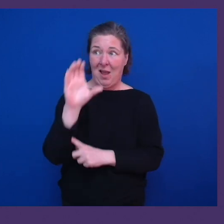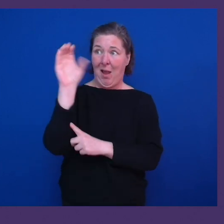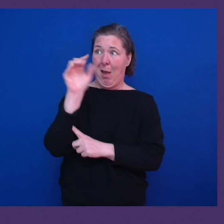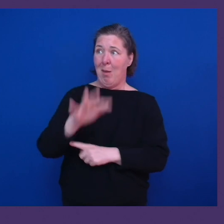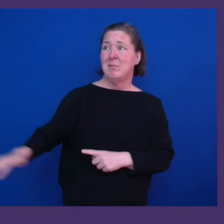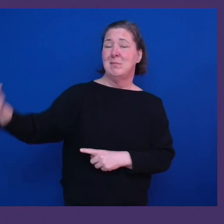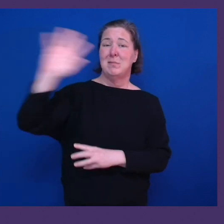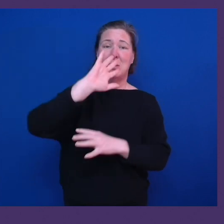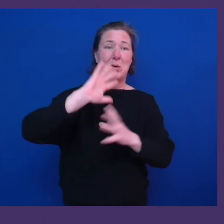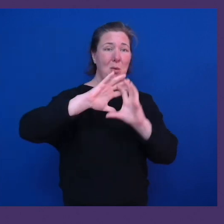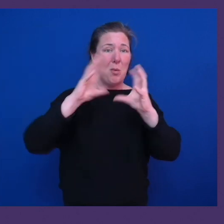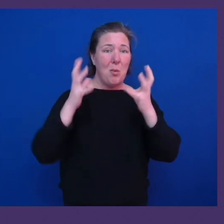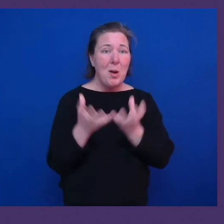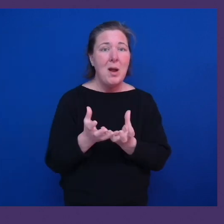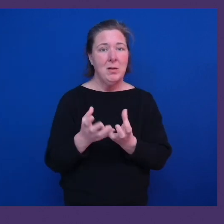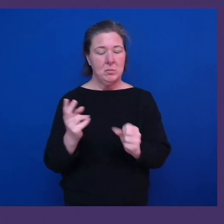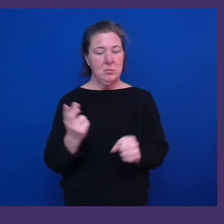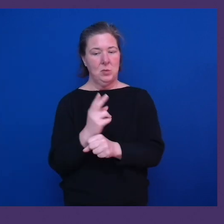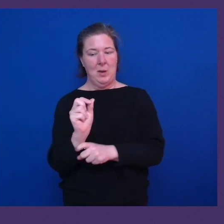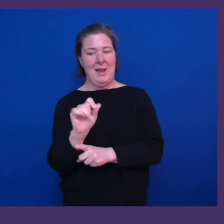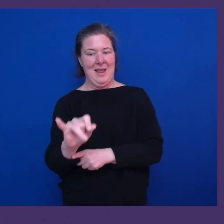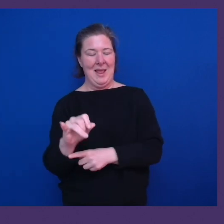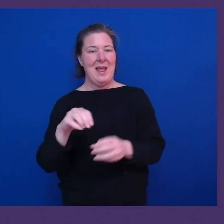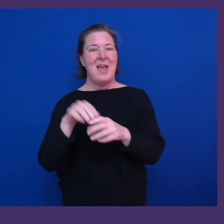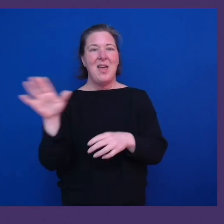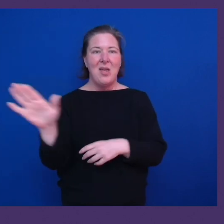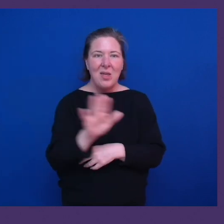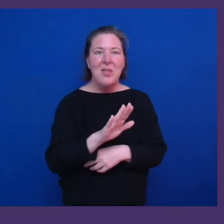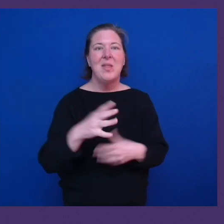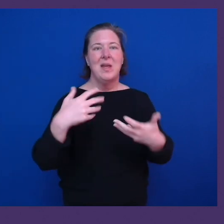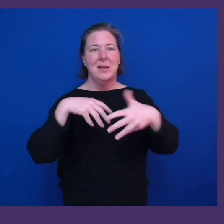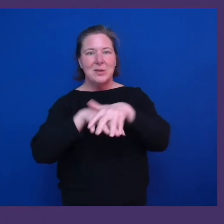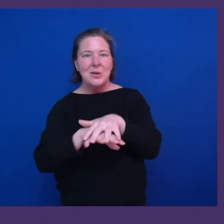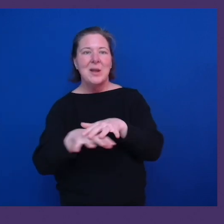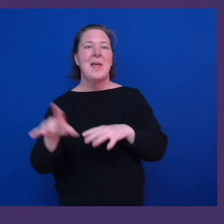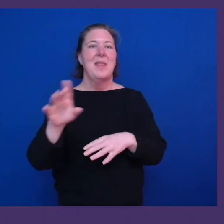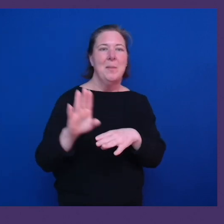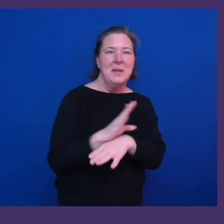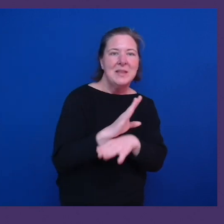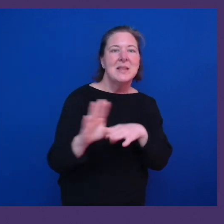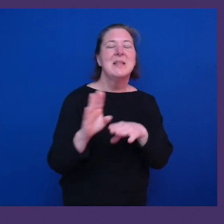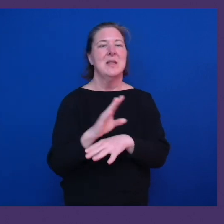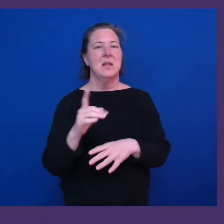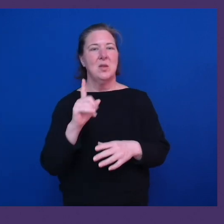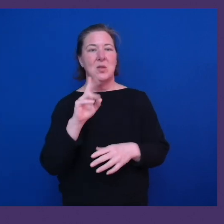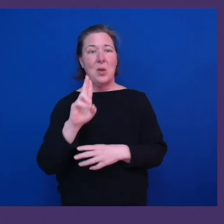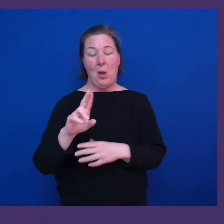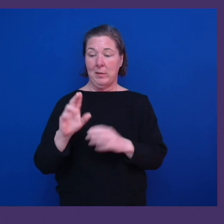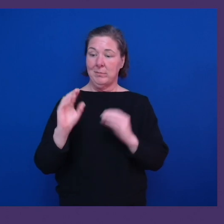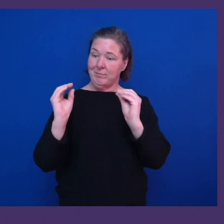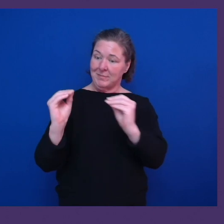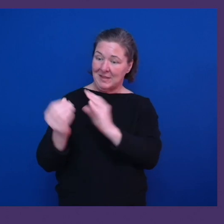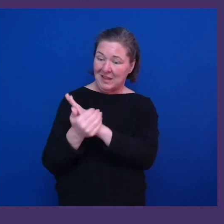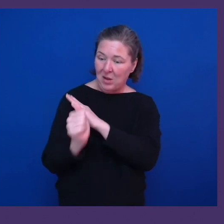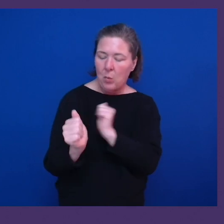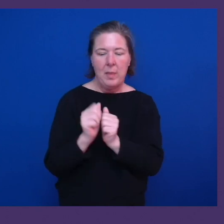in their operations and in their businesses. So, upskilling for people with disabilities is not only an equalizer